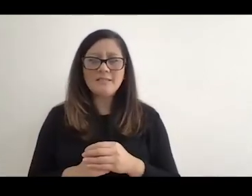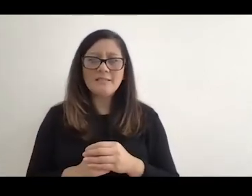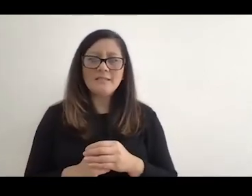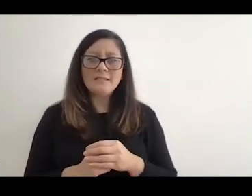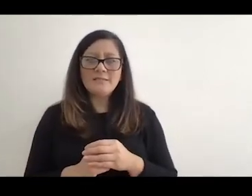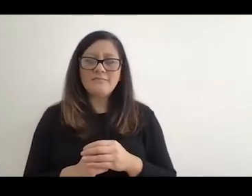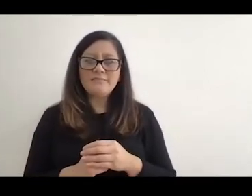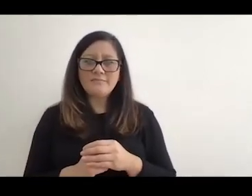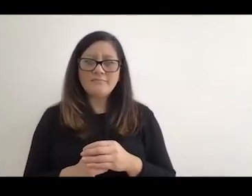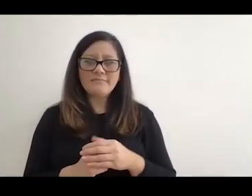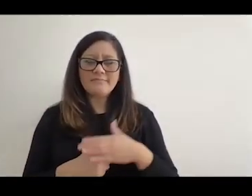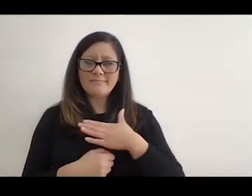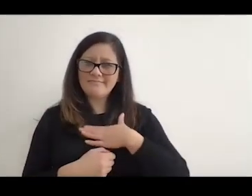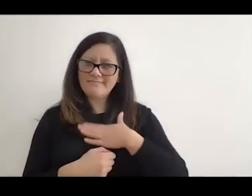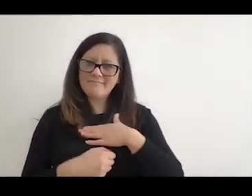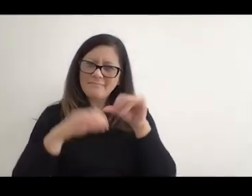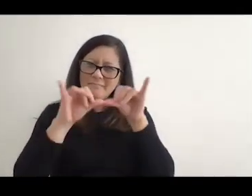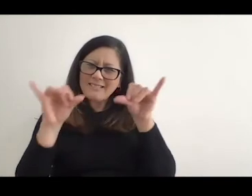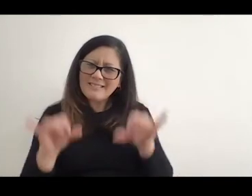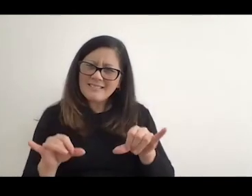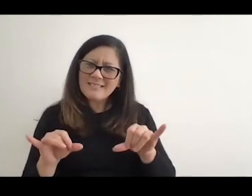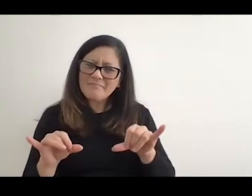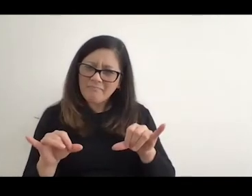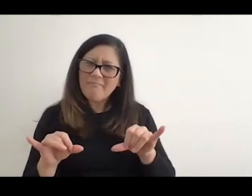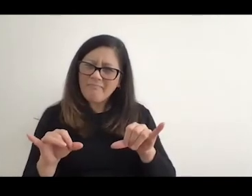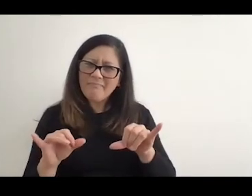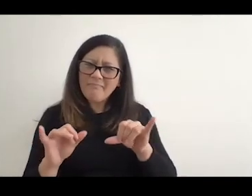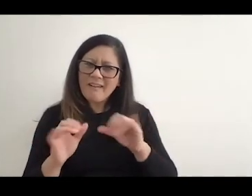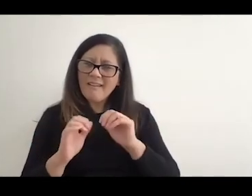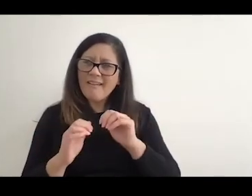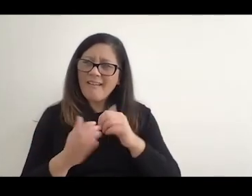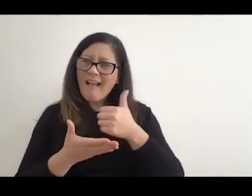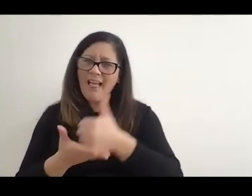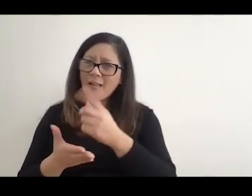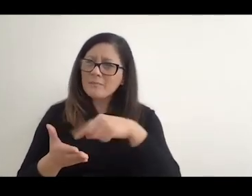method that you're going to learn a bit more about is a great way to bridge that gap.